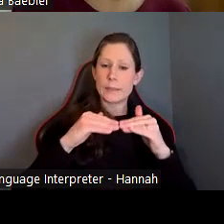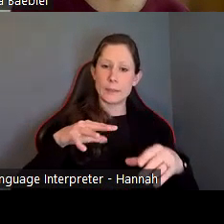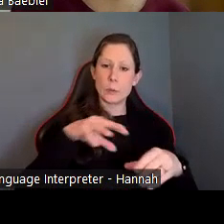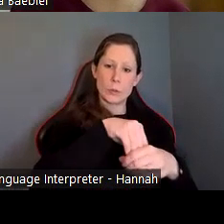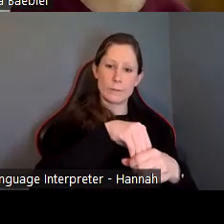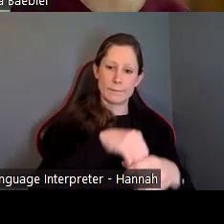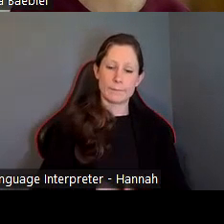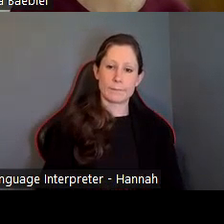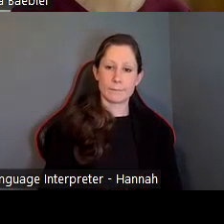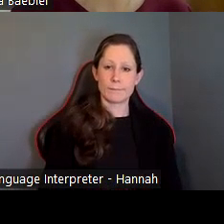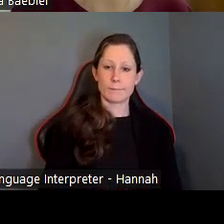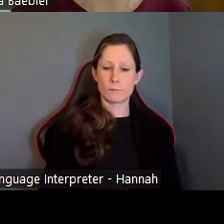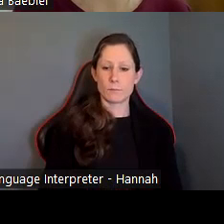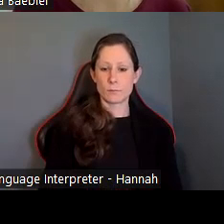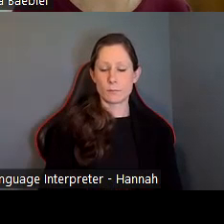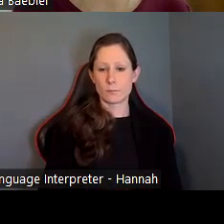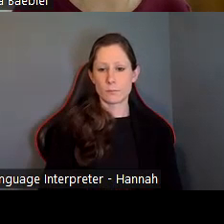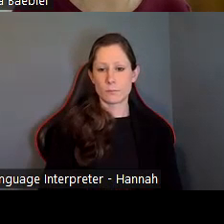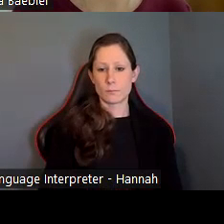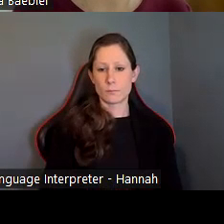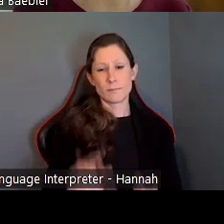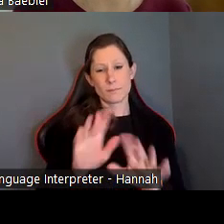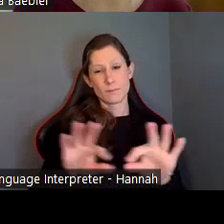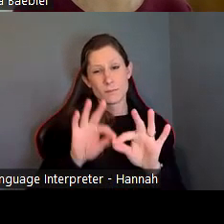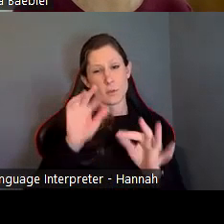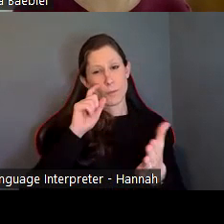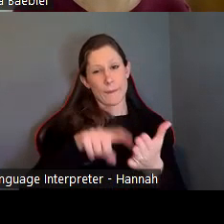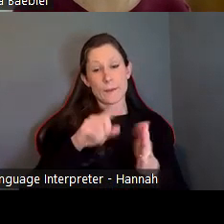Recognize that silence is action.